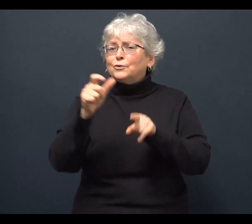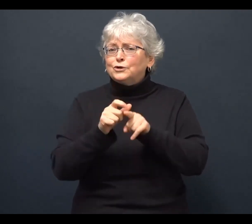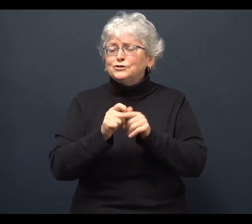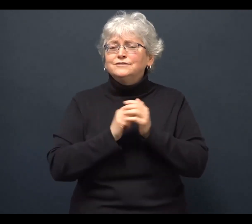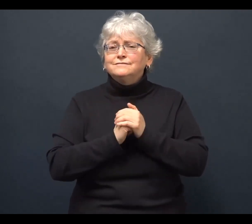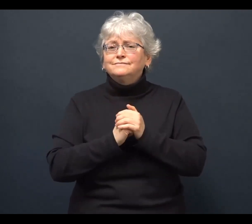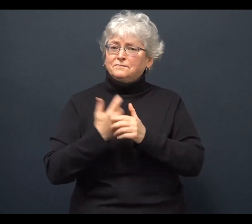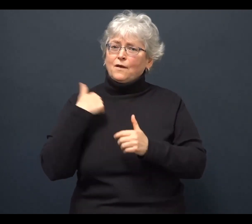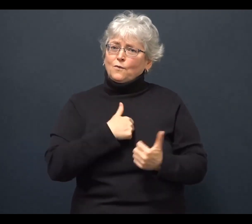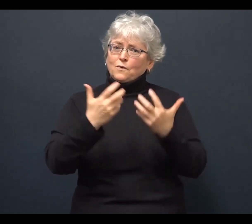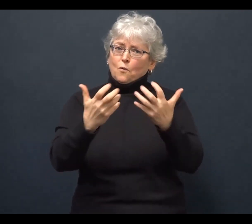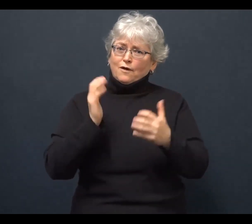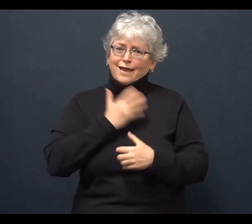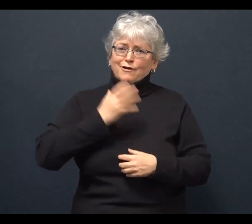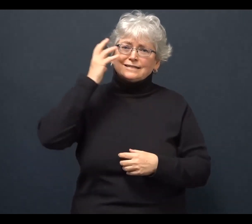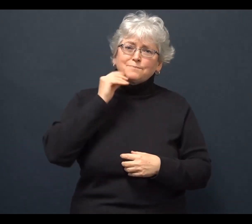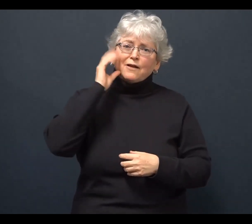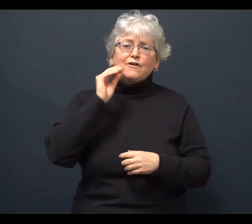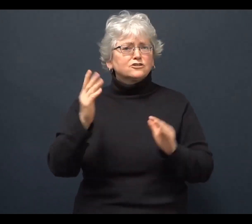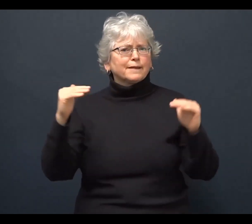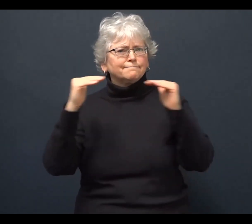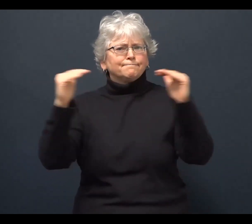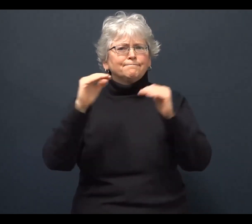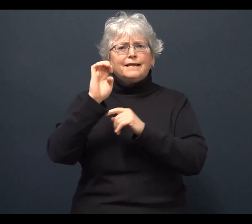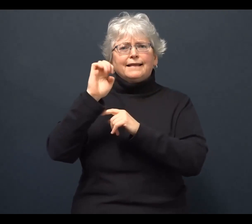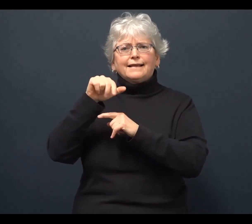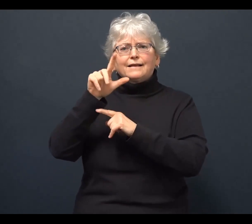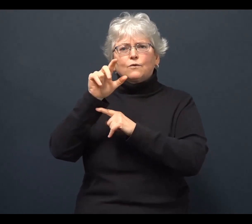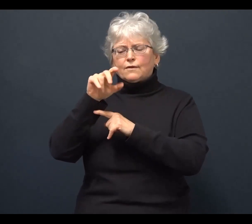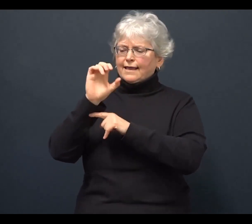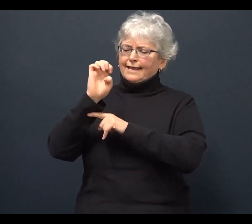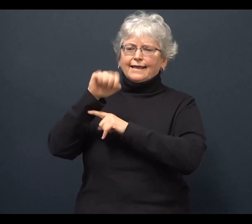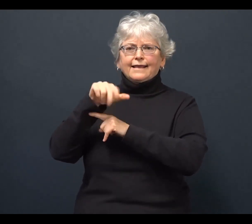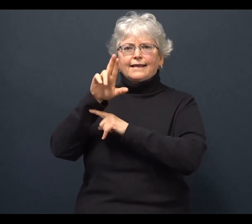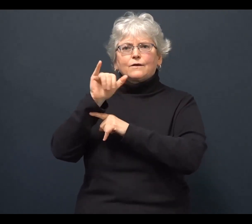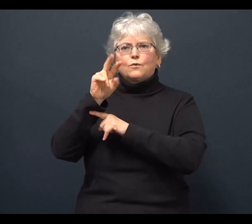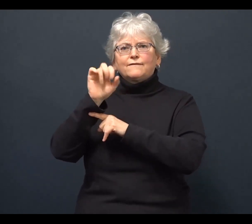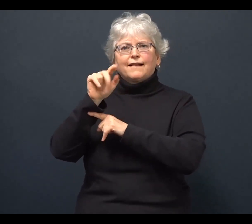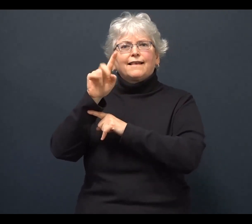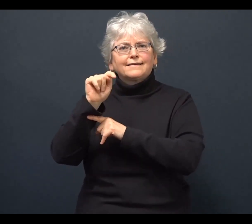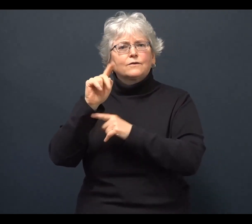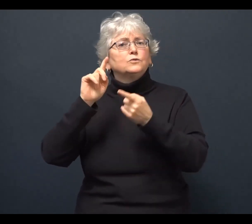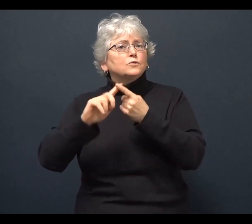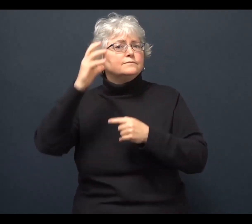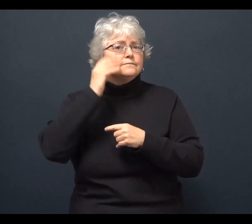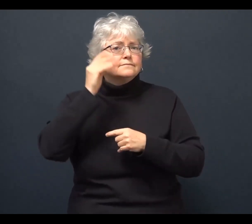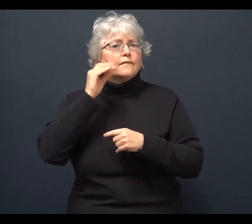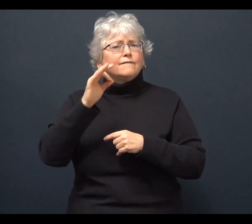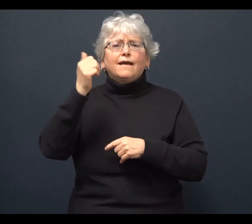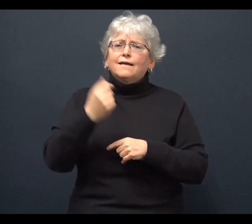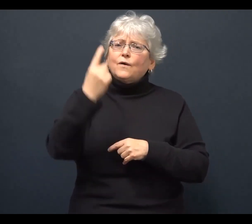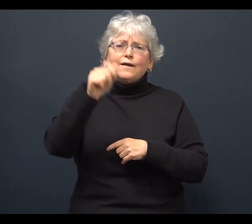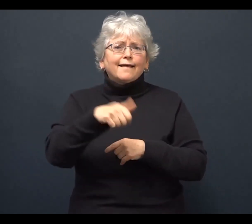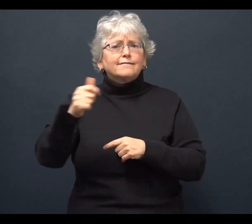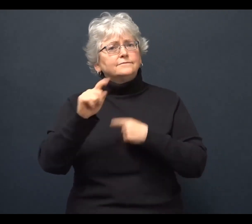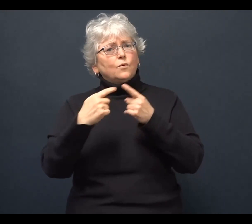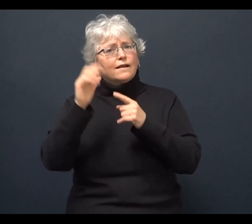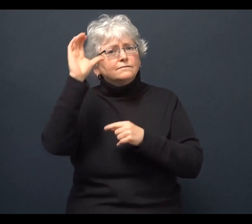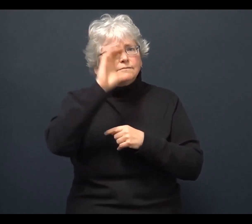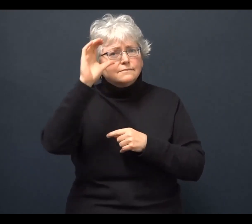in other words we want our experience to be equivalent to the experience of everyone else